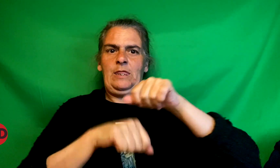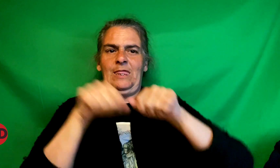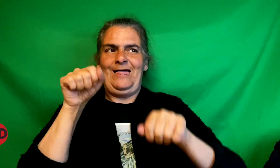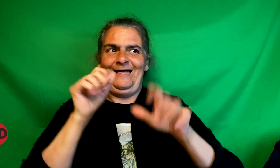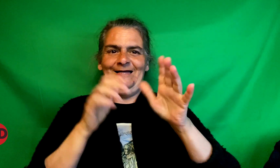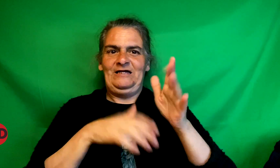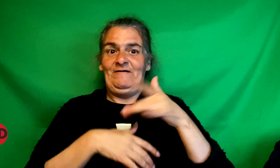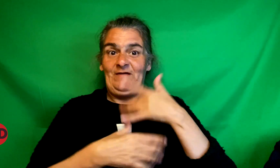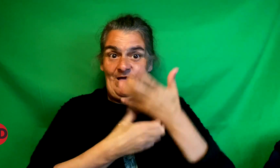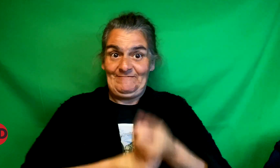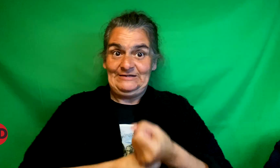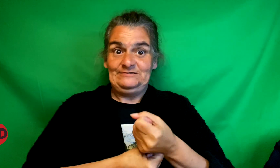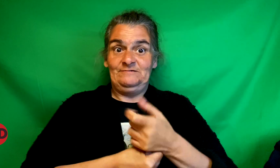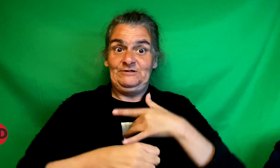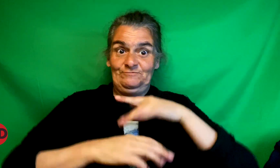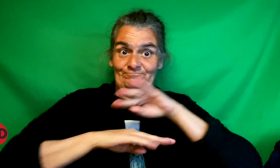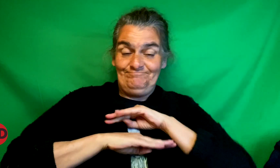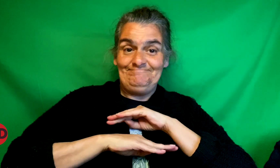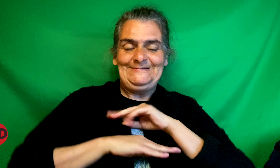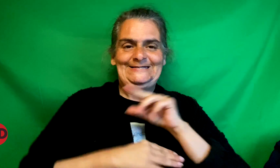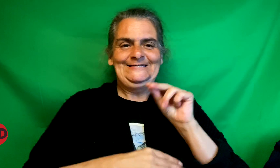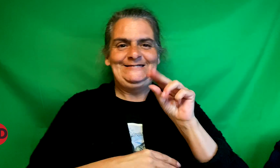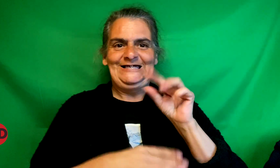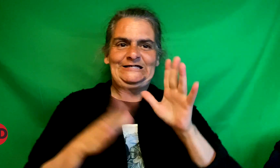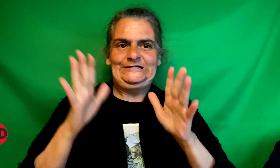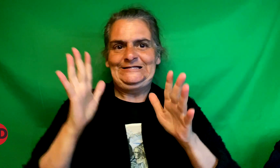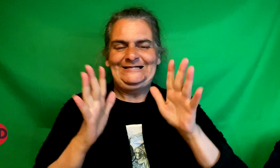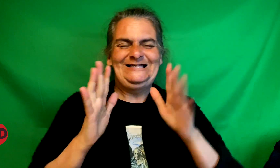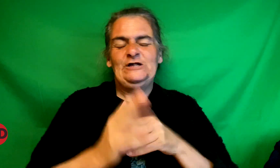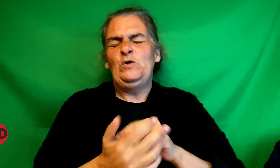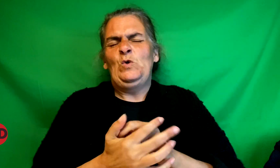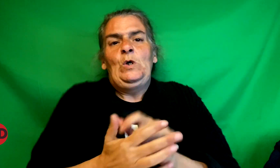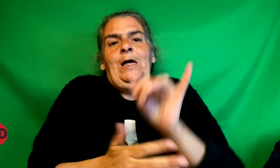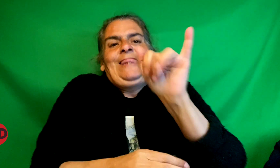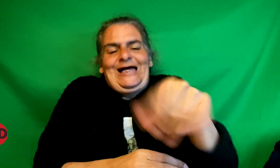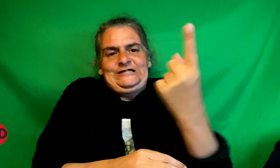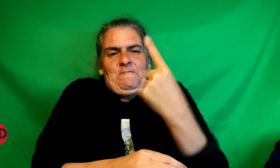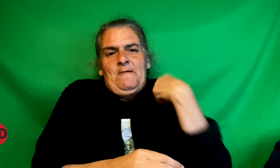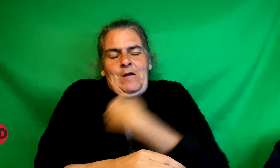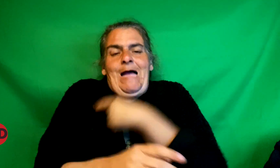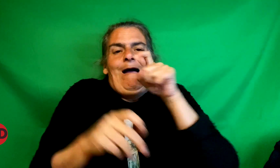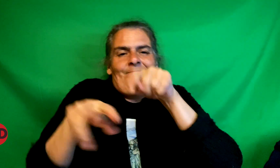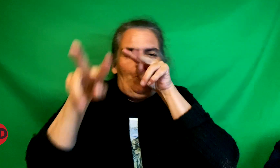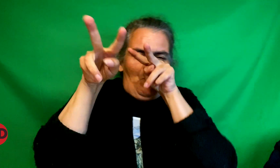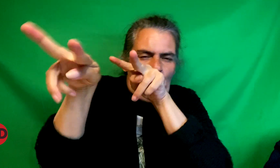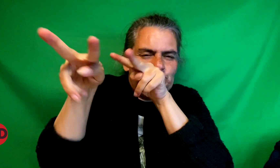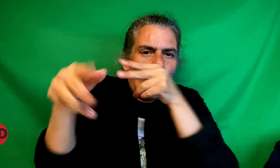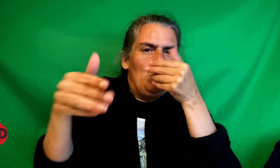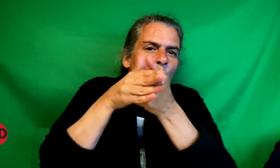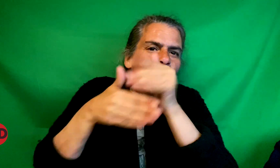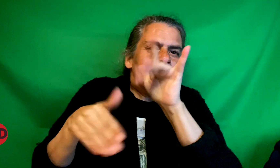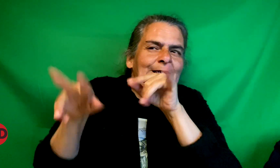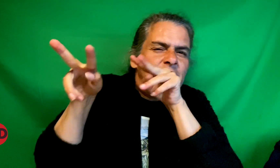That's something we have to watch closely.